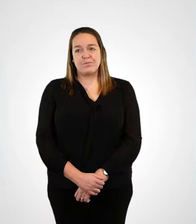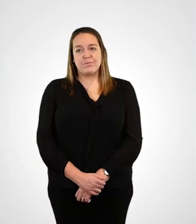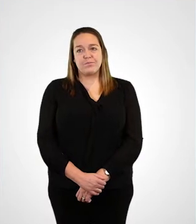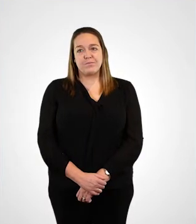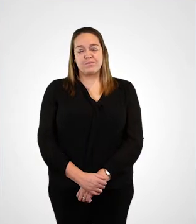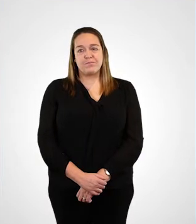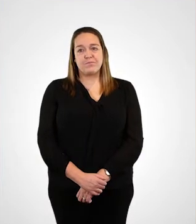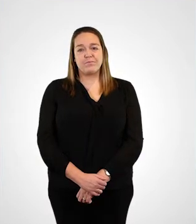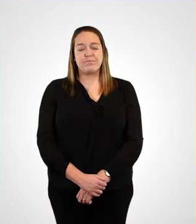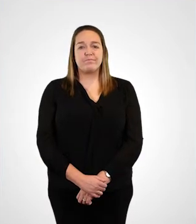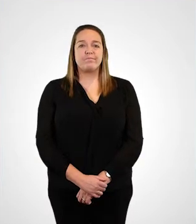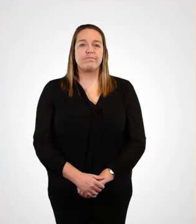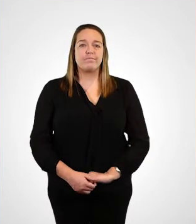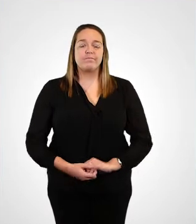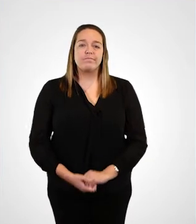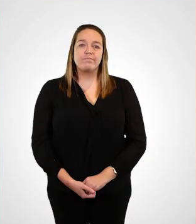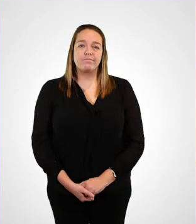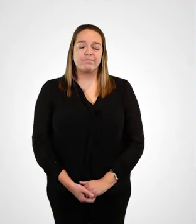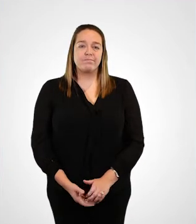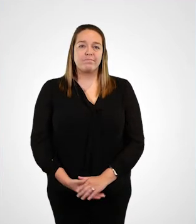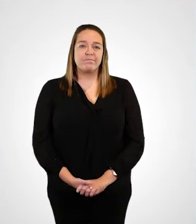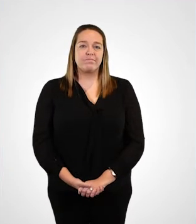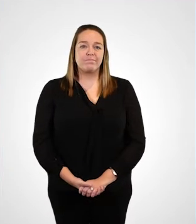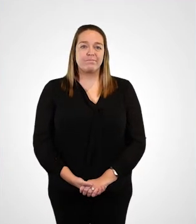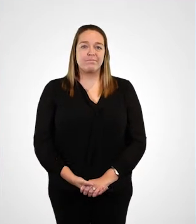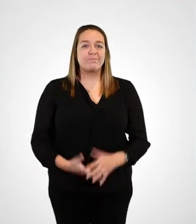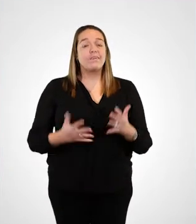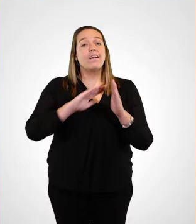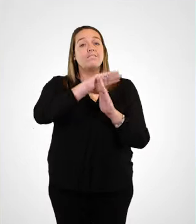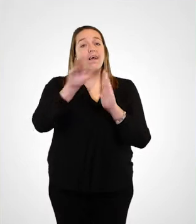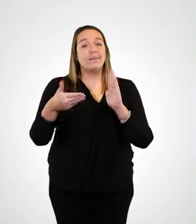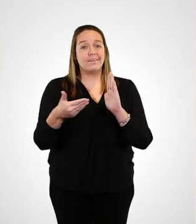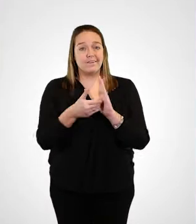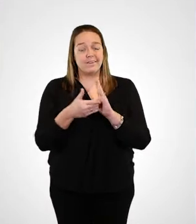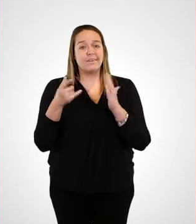that only half of the branches are showing. That is an excellent way of saying it.